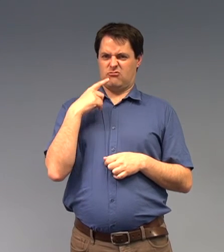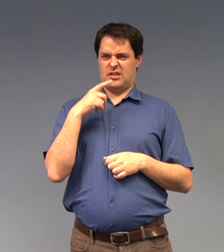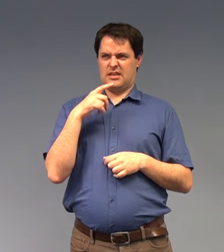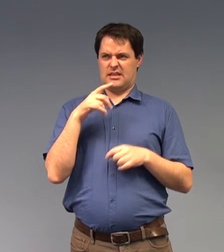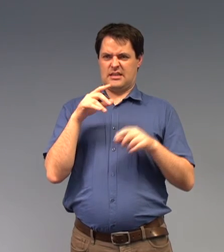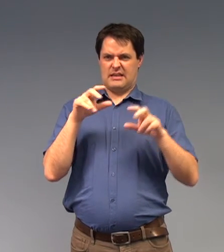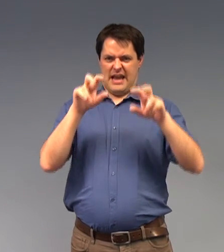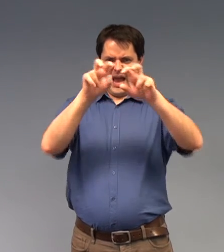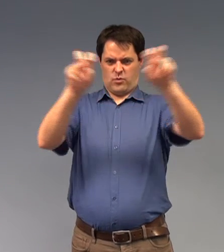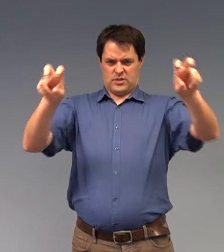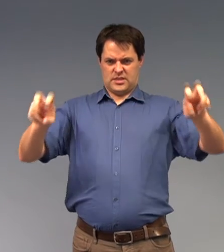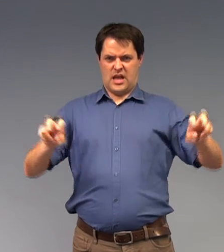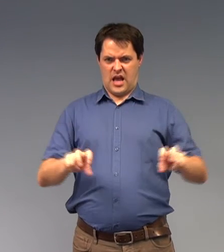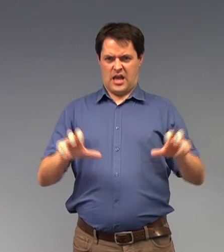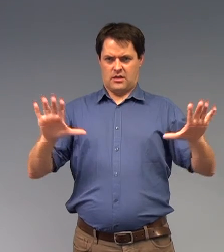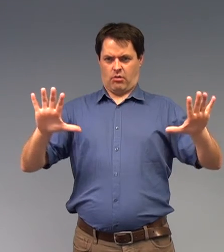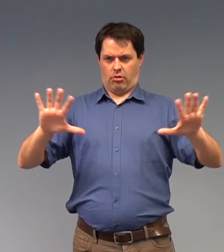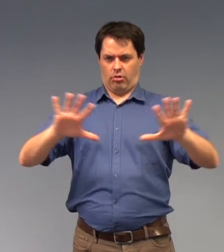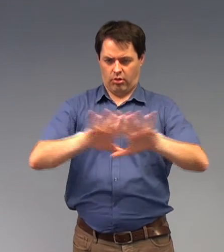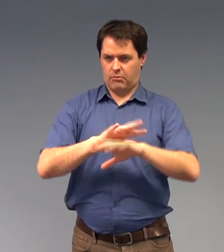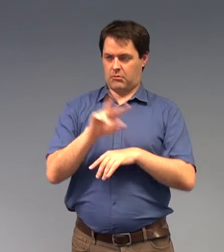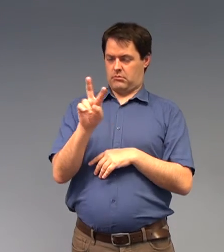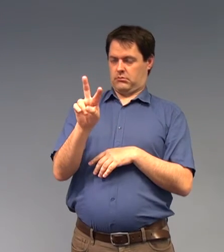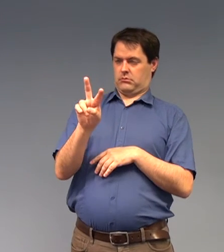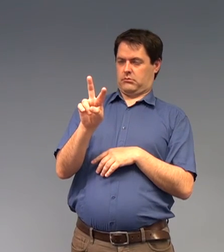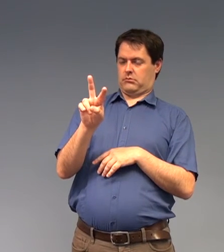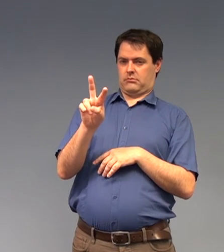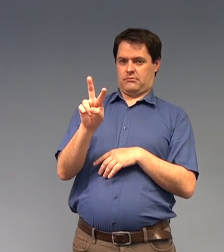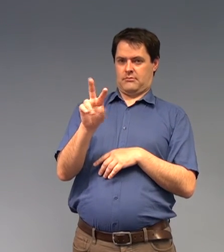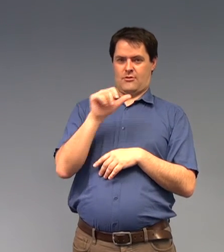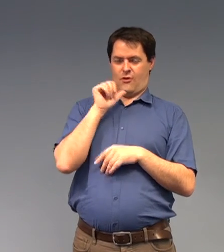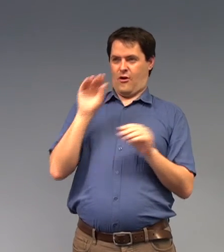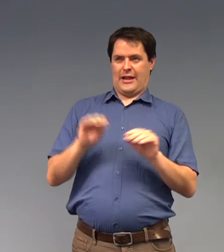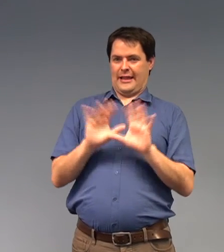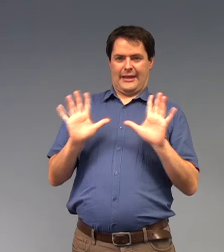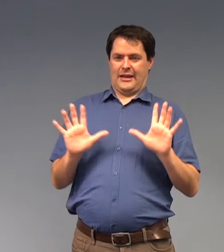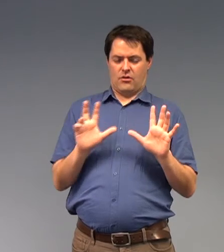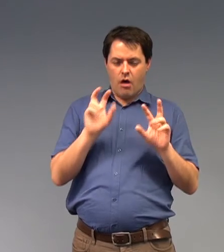and the picture unfolded clearly. Whereas with the hearing interpreters, they got the outside framework.